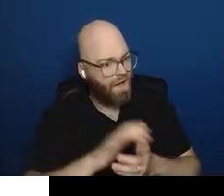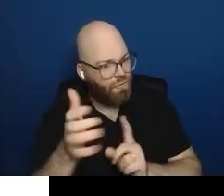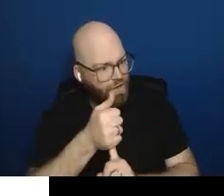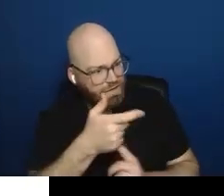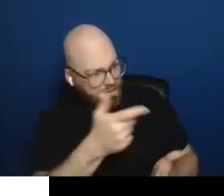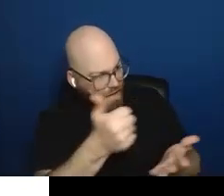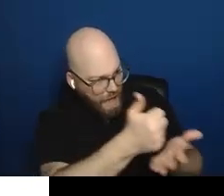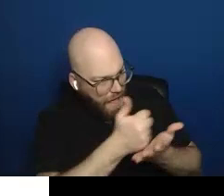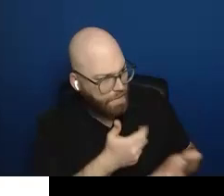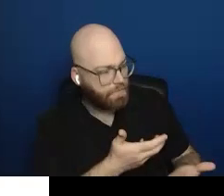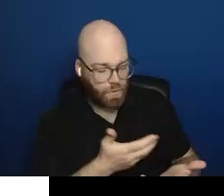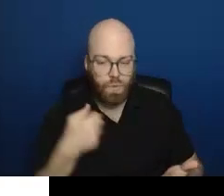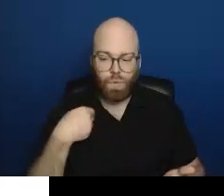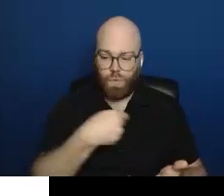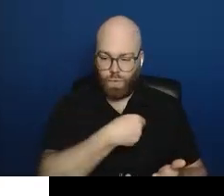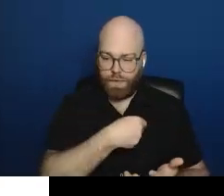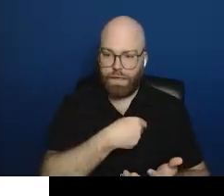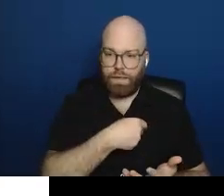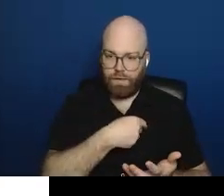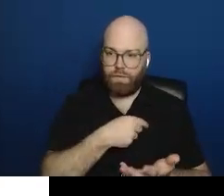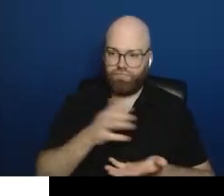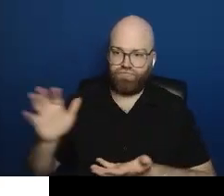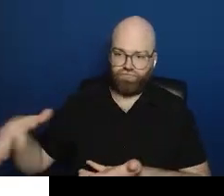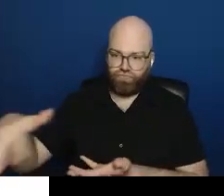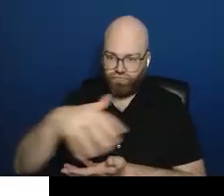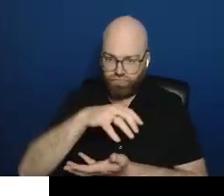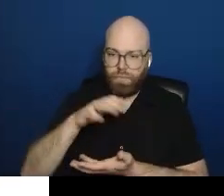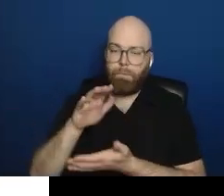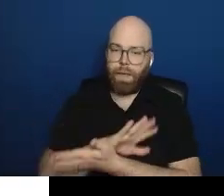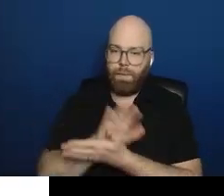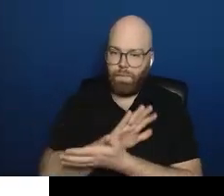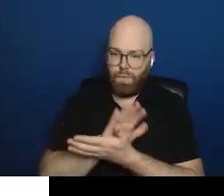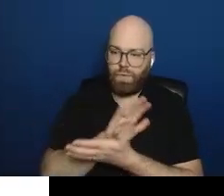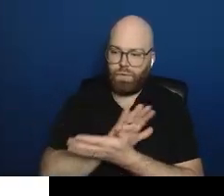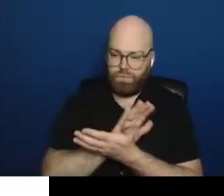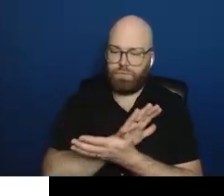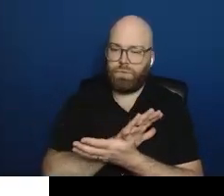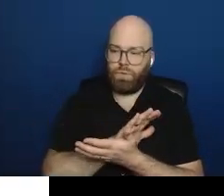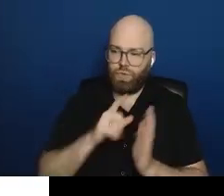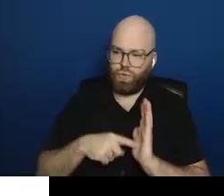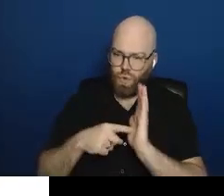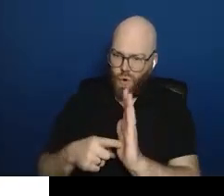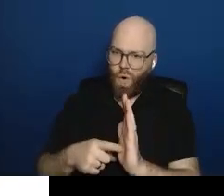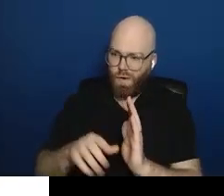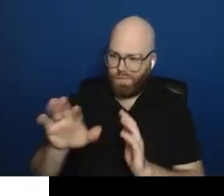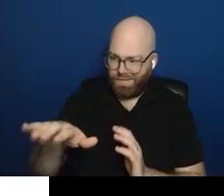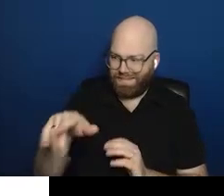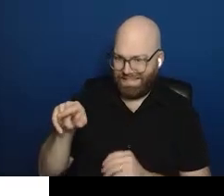Well, we were able to put packets together showing that this person has U.S. citizen ties. For instance, children who are U.S.